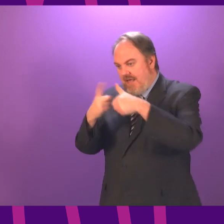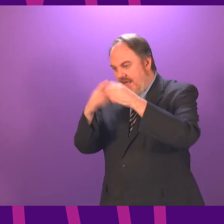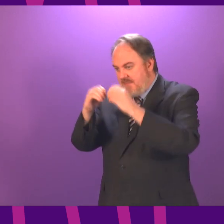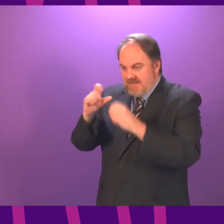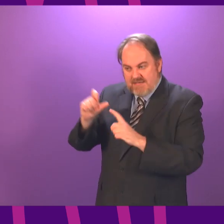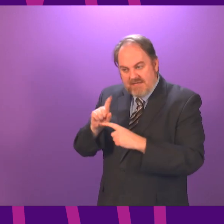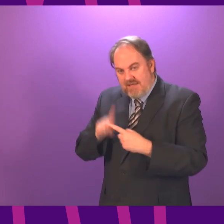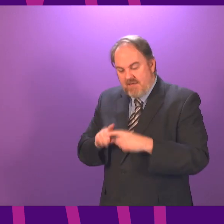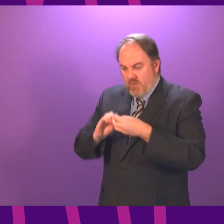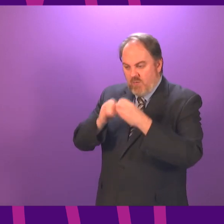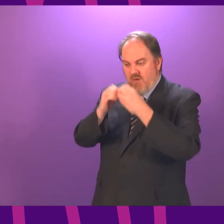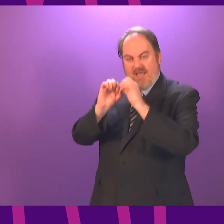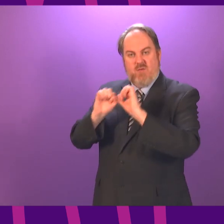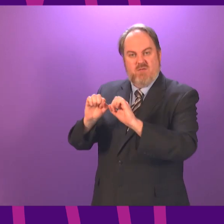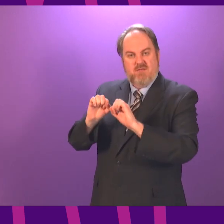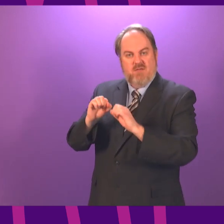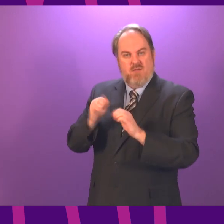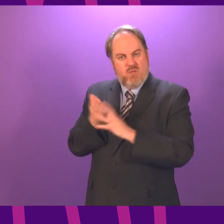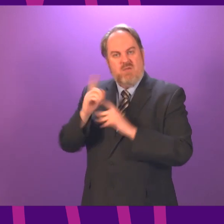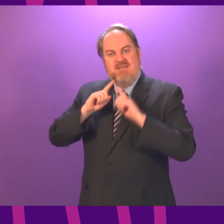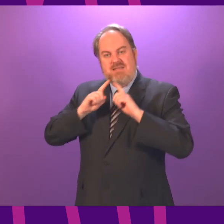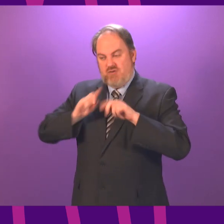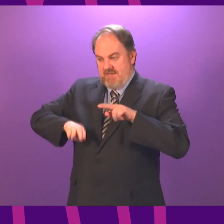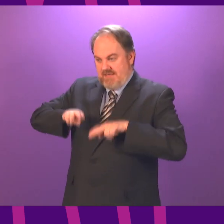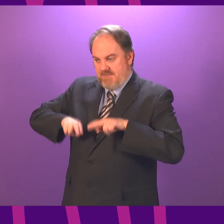Jamie Greene: It may be true that some children are returning